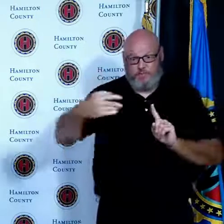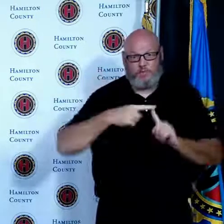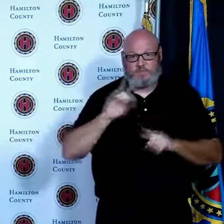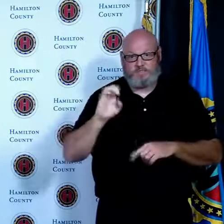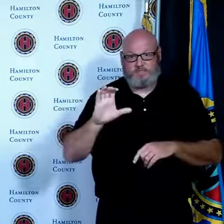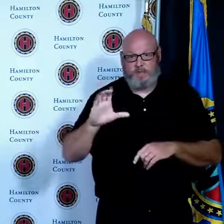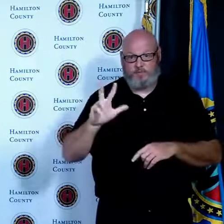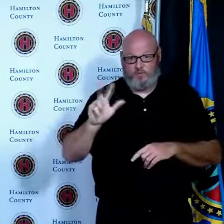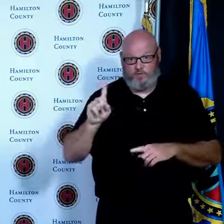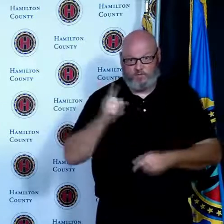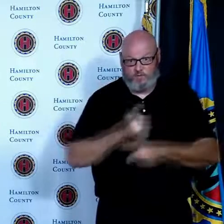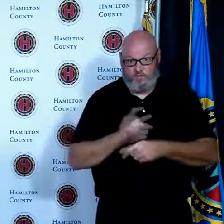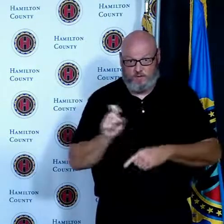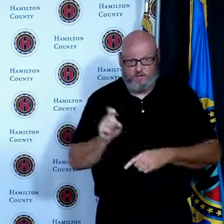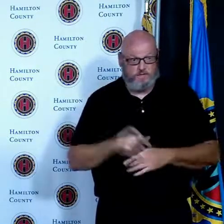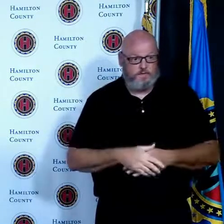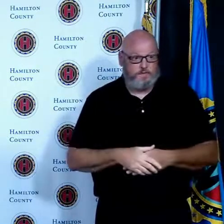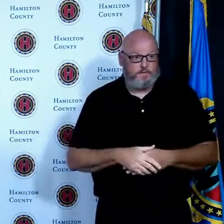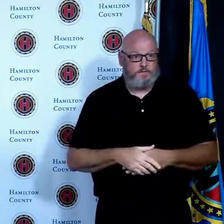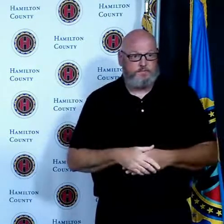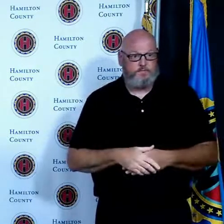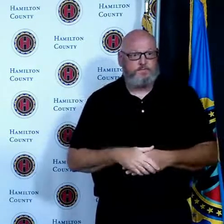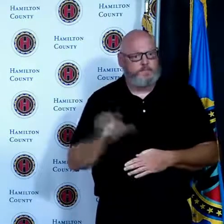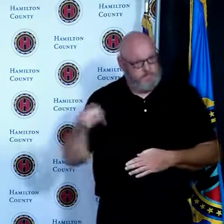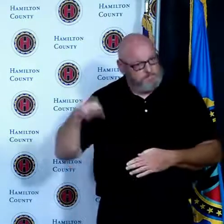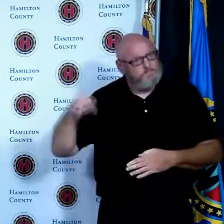throughout the the remainder of this calendar year